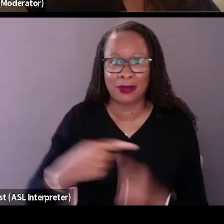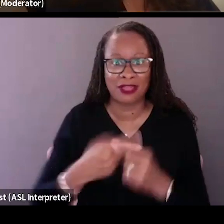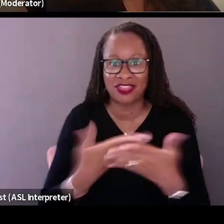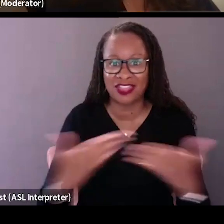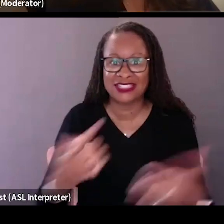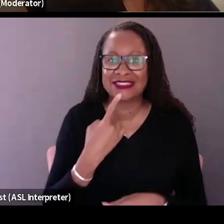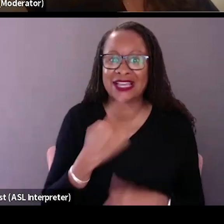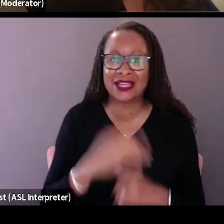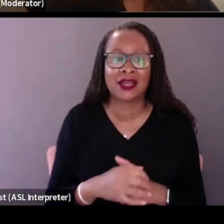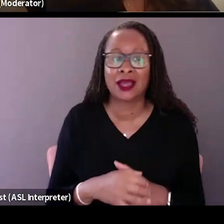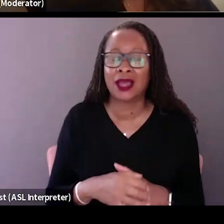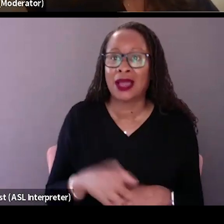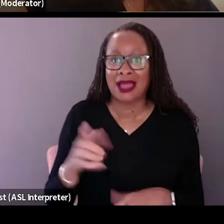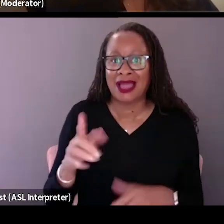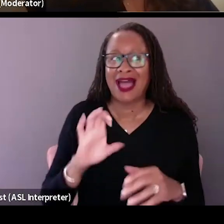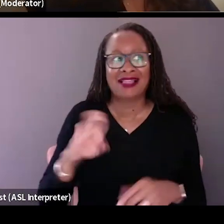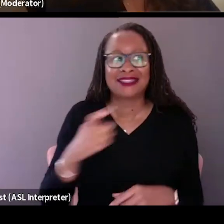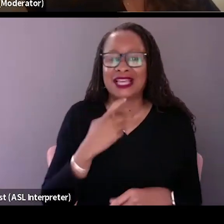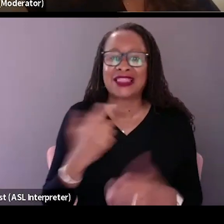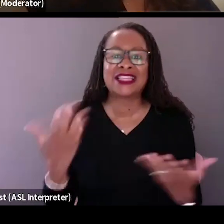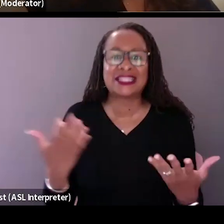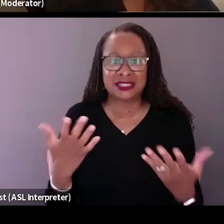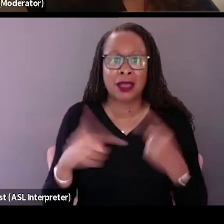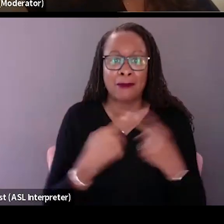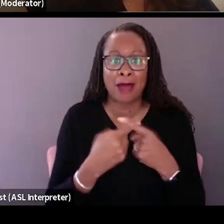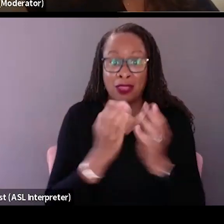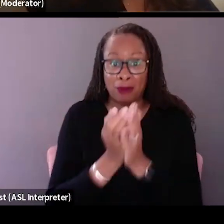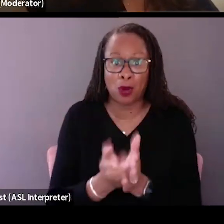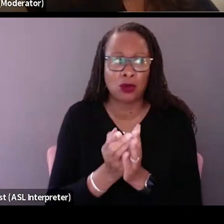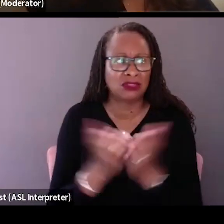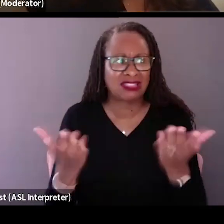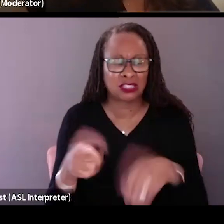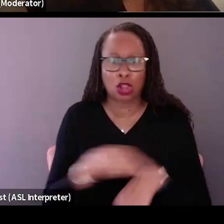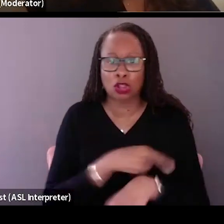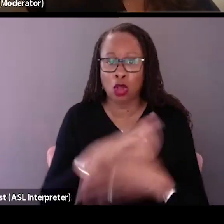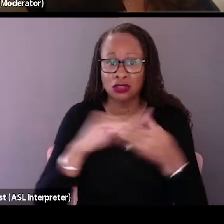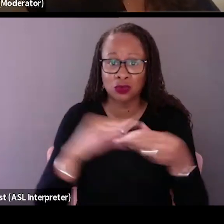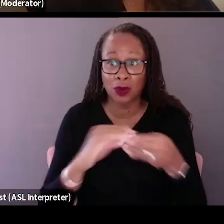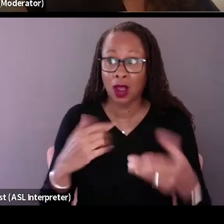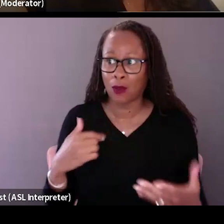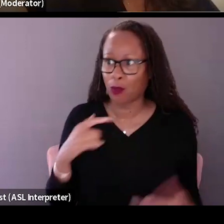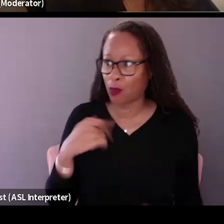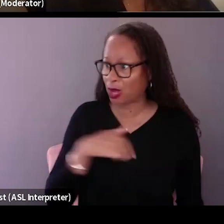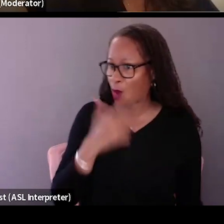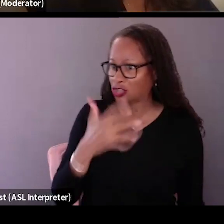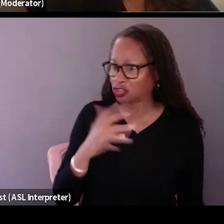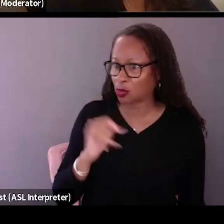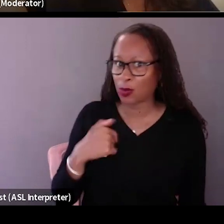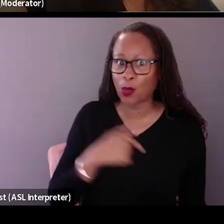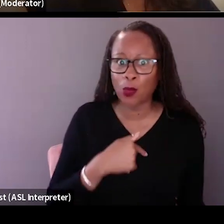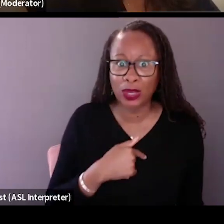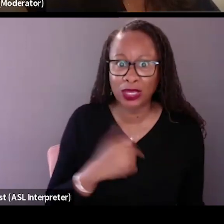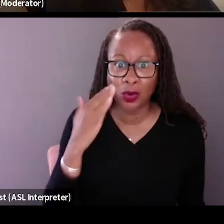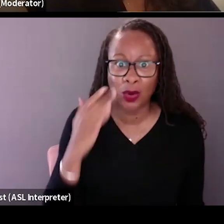It's a long story." So even watching that, we were like, we knew it, but like we didn't see that stuff until we saw the trial